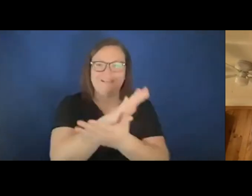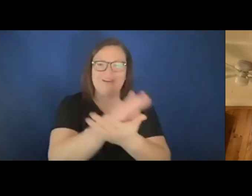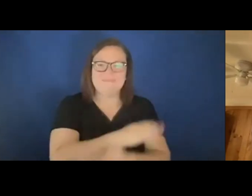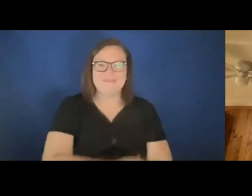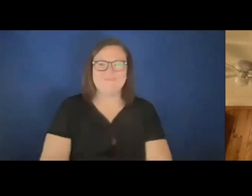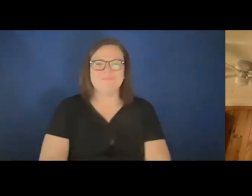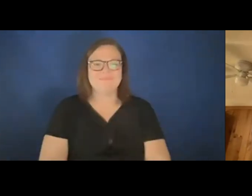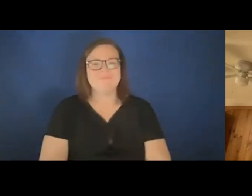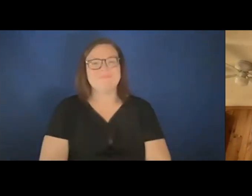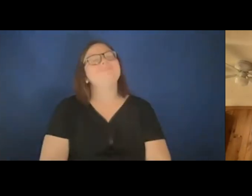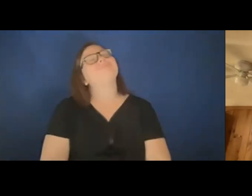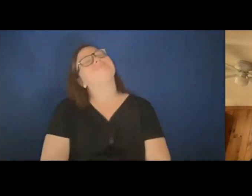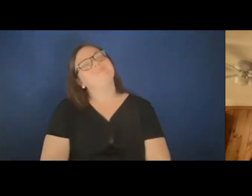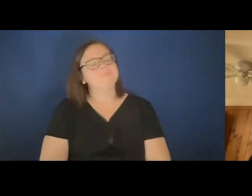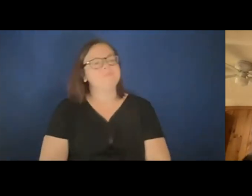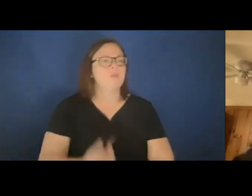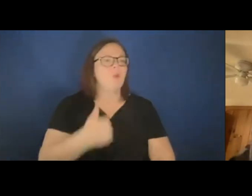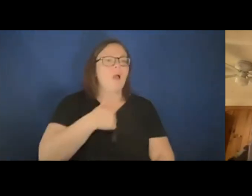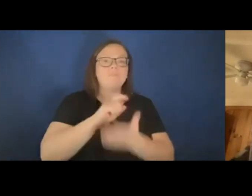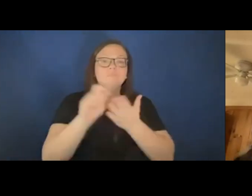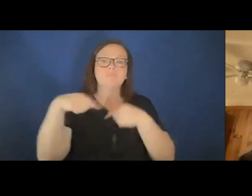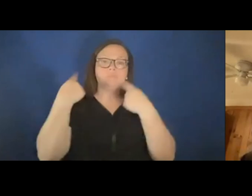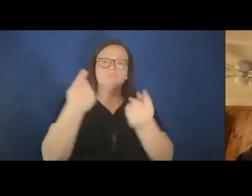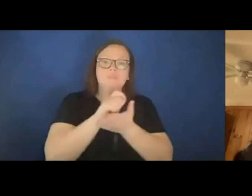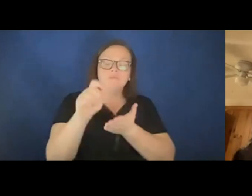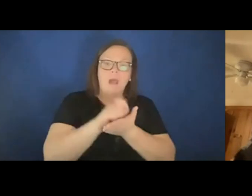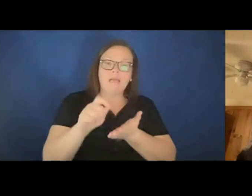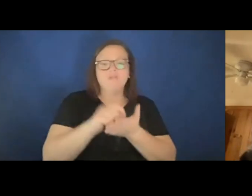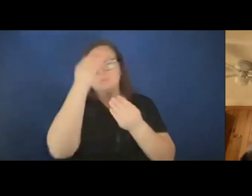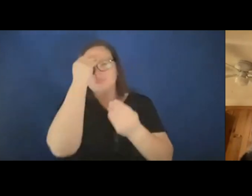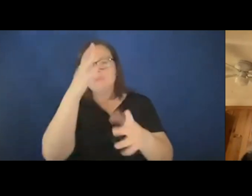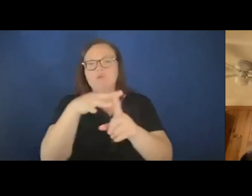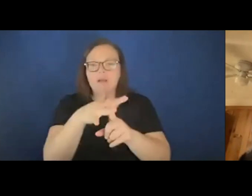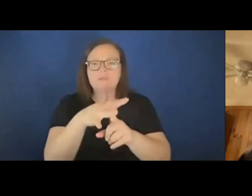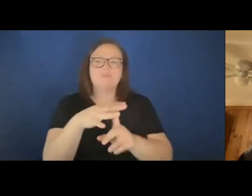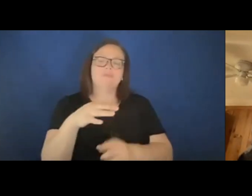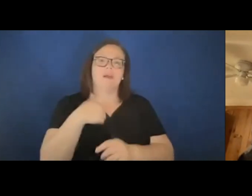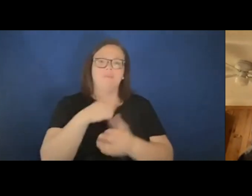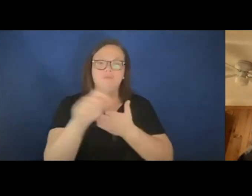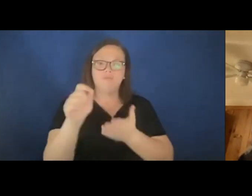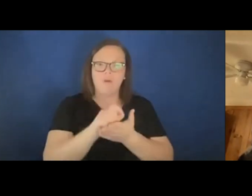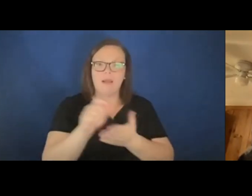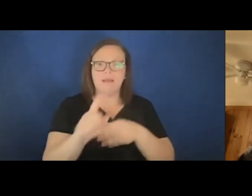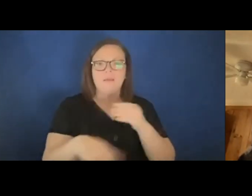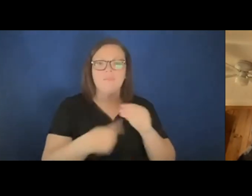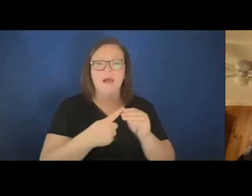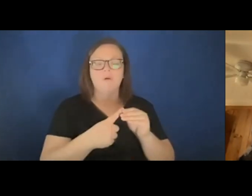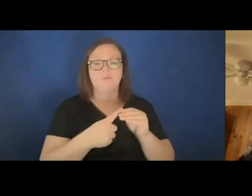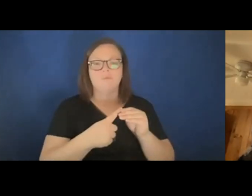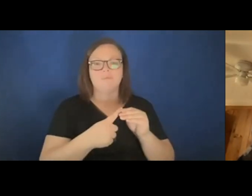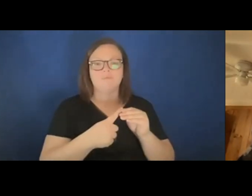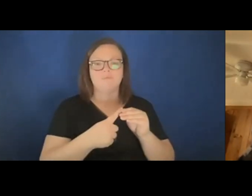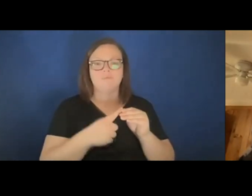I've been writing--to give some context--I've been writing about the news and reporting